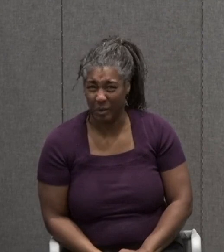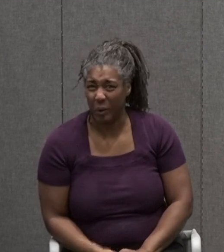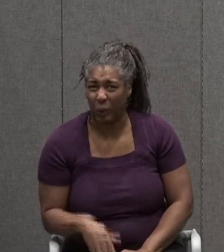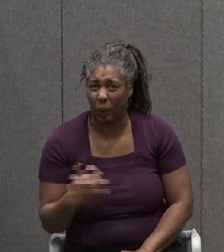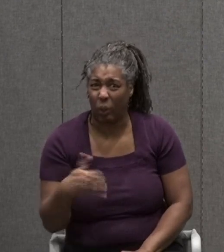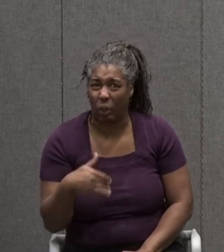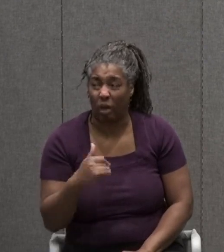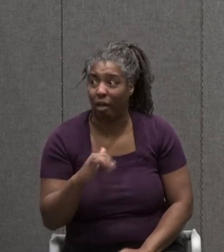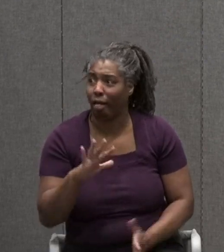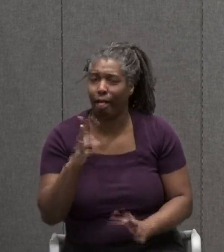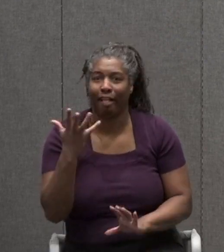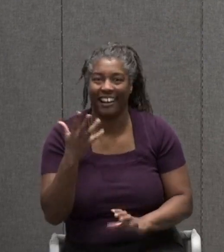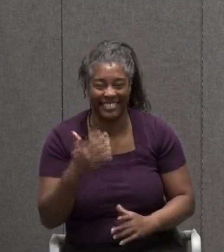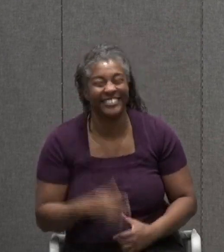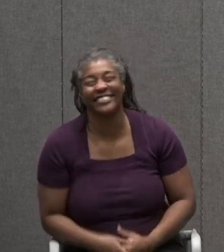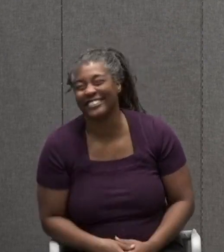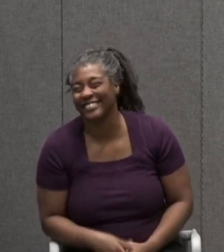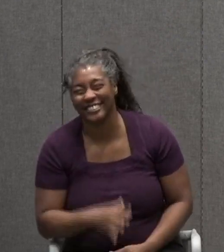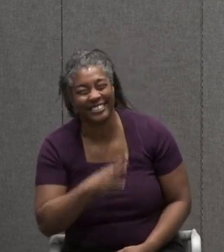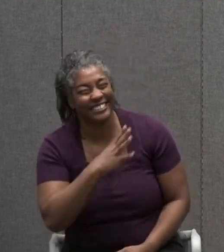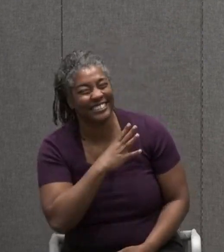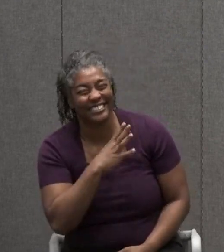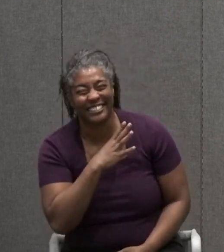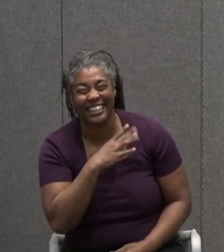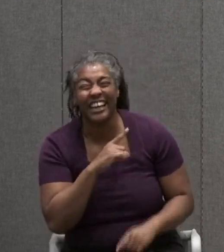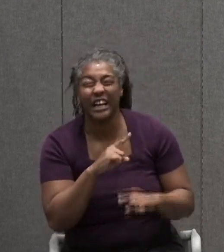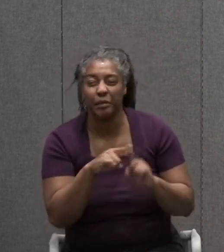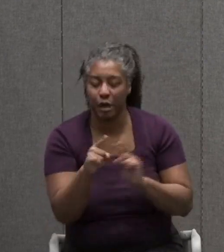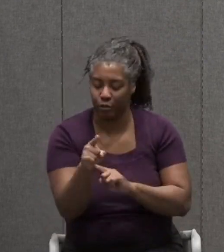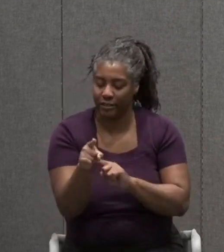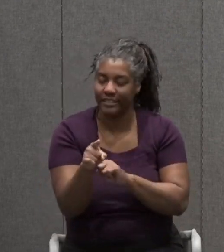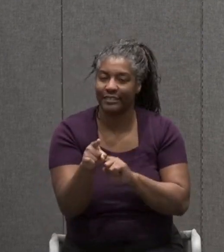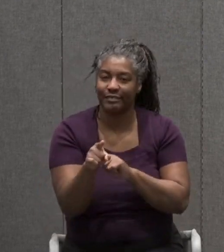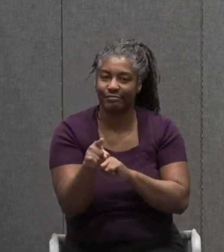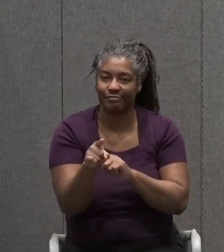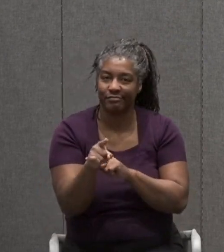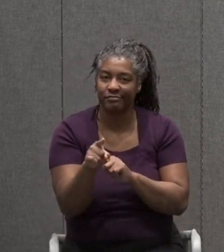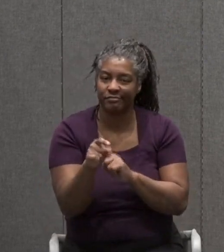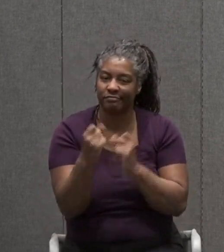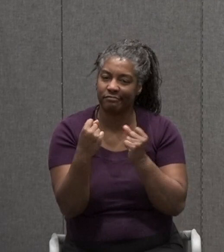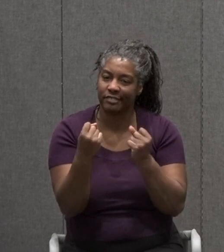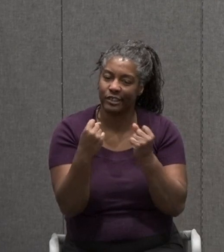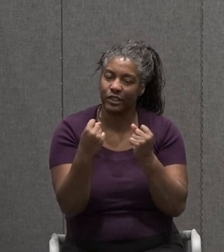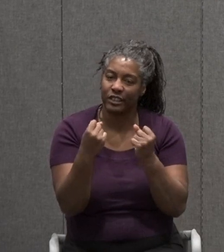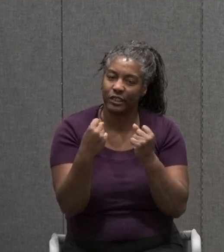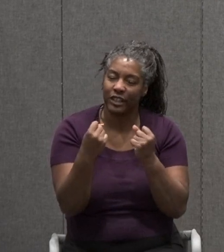But it works out those wrists. So maybe take a little roll of your wrist and when we go one direction